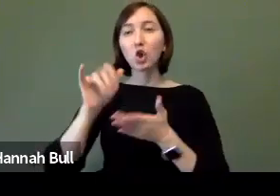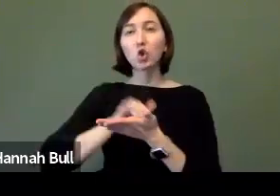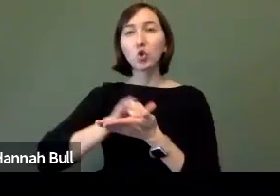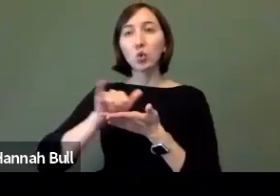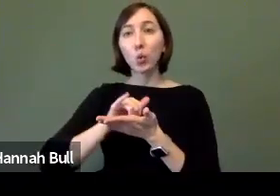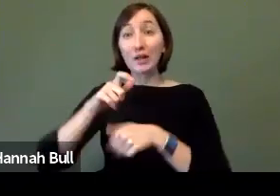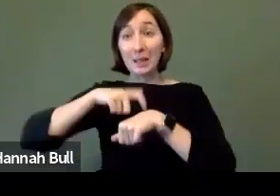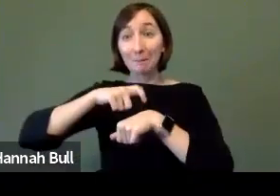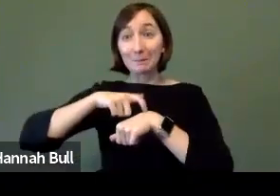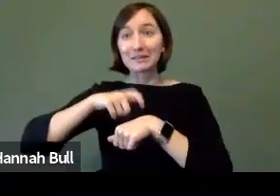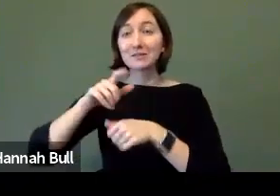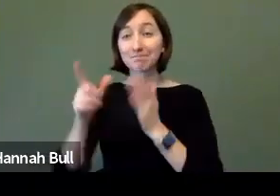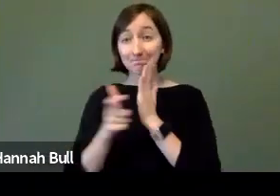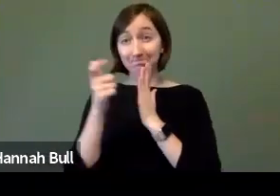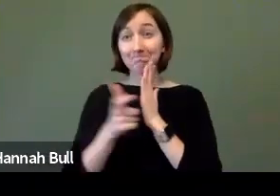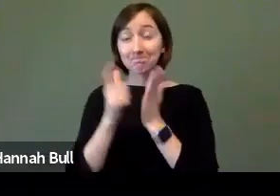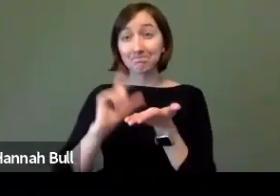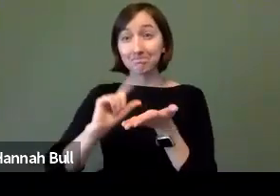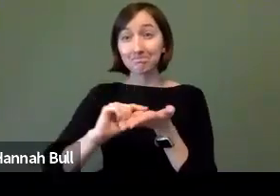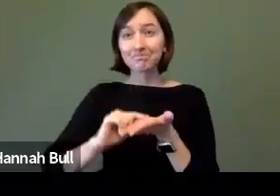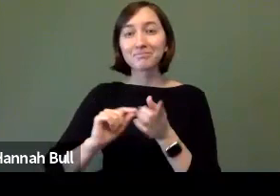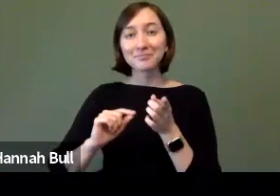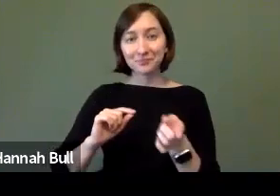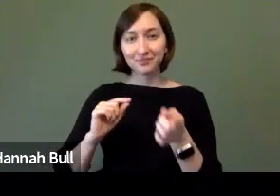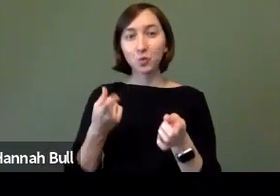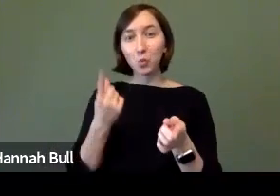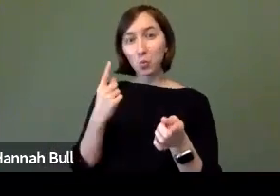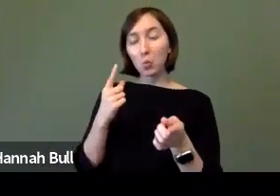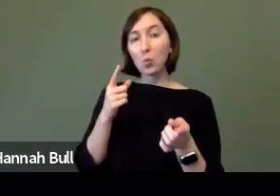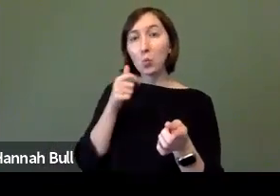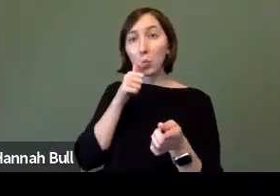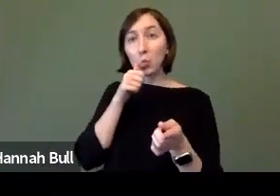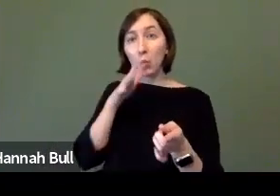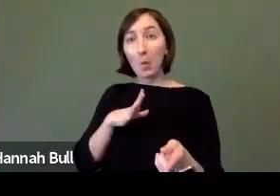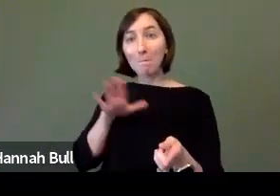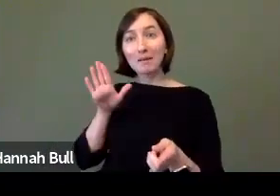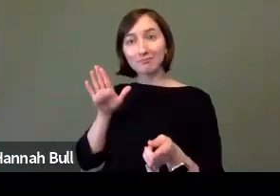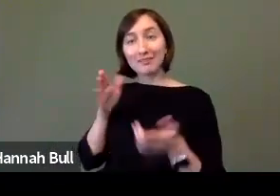An advocate here in Georgia talks about the opportunities